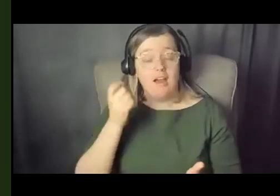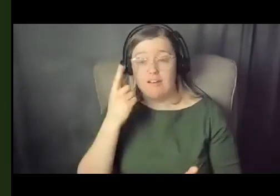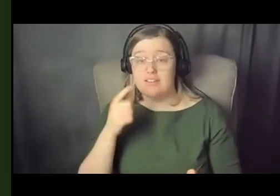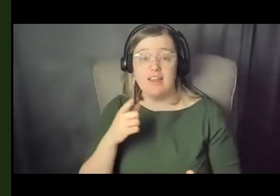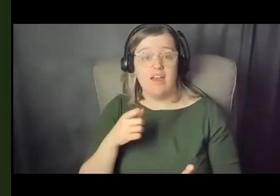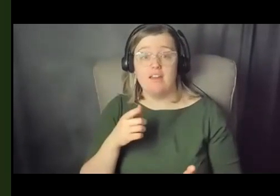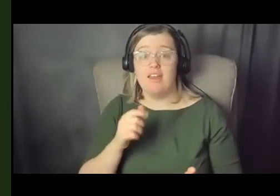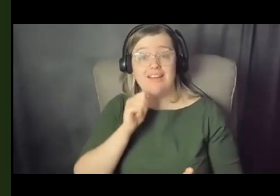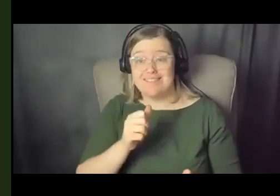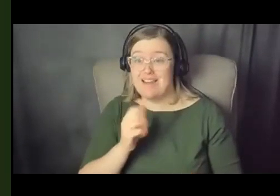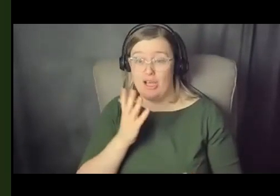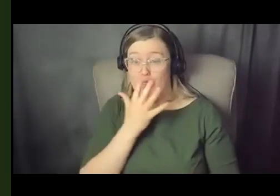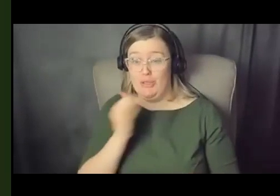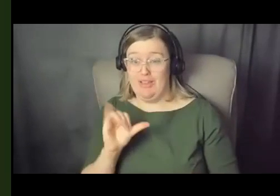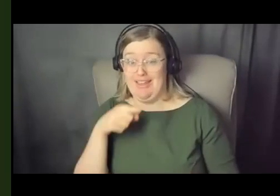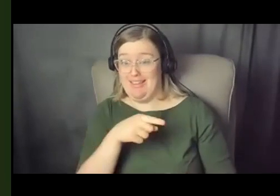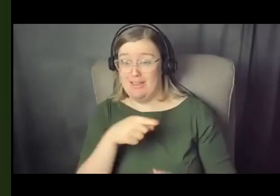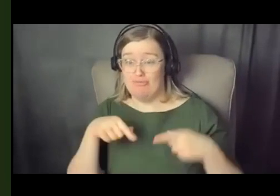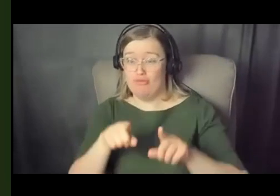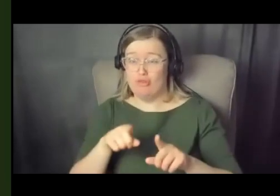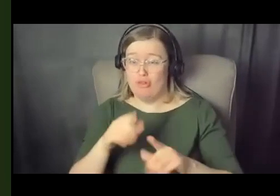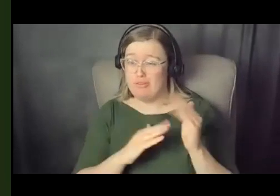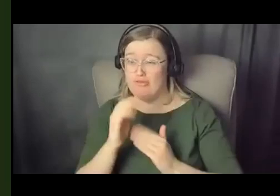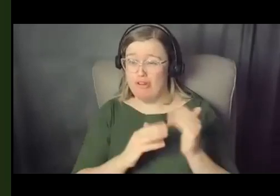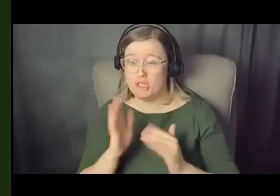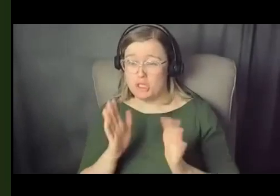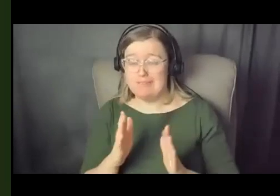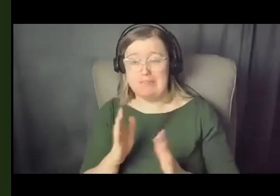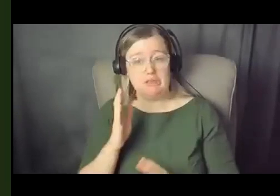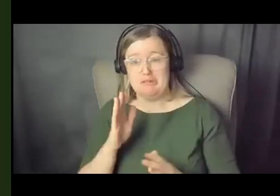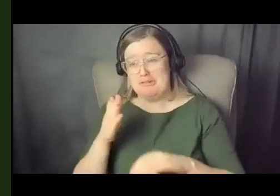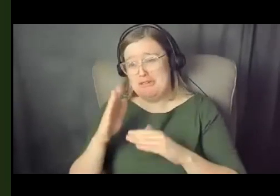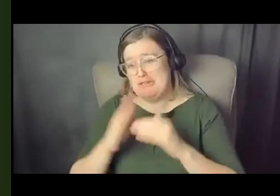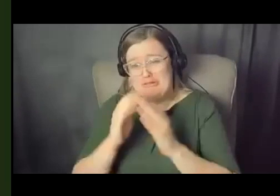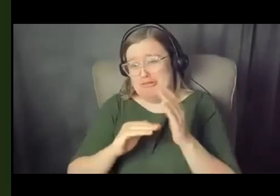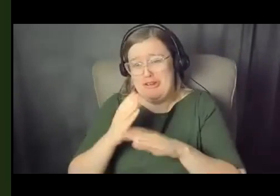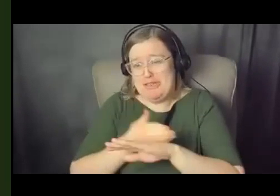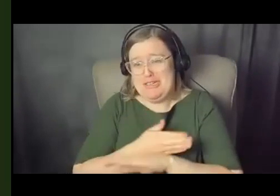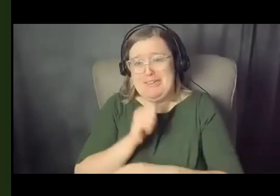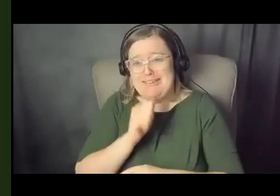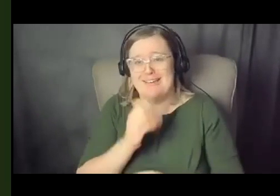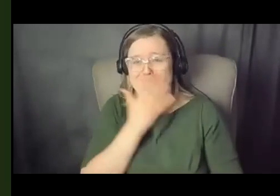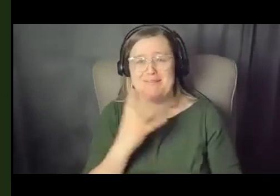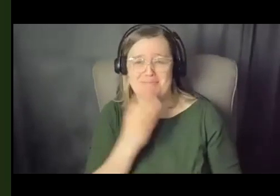It will not look like this during construction, and construction never looks pretty, but it will come back, and it